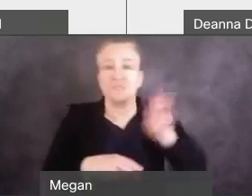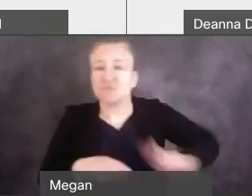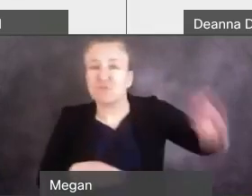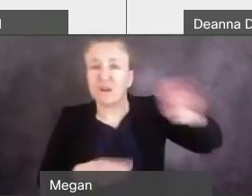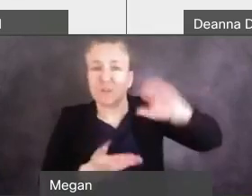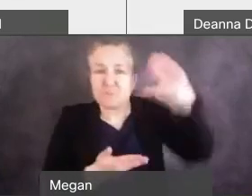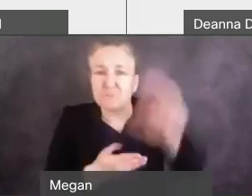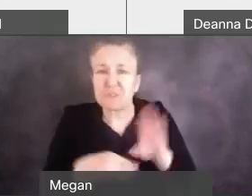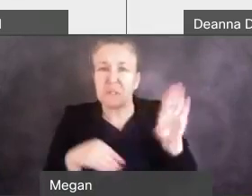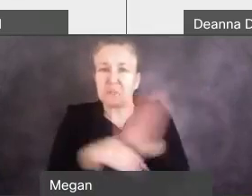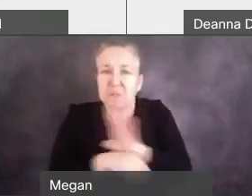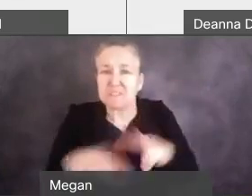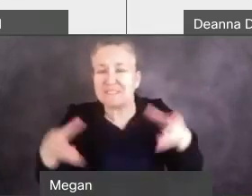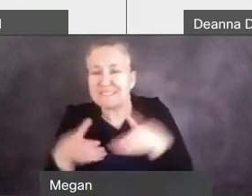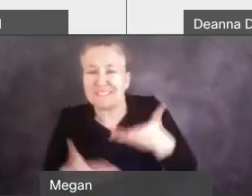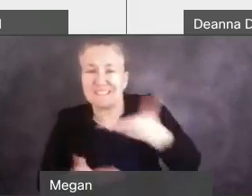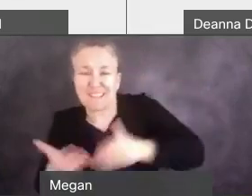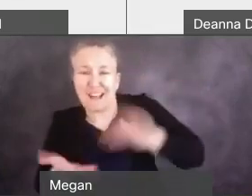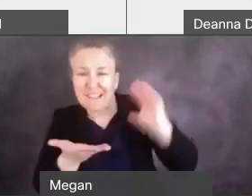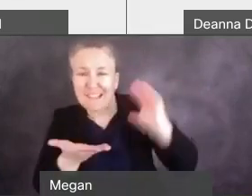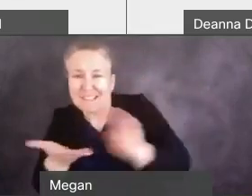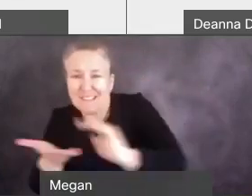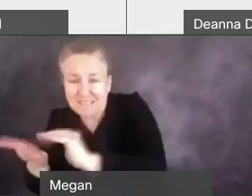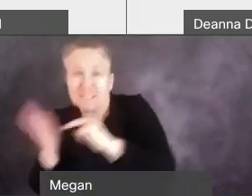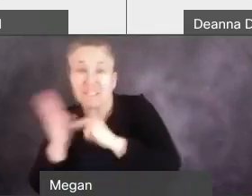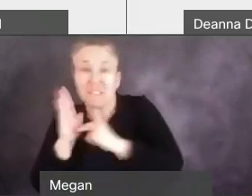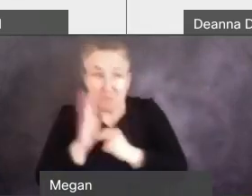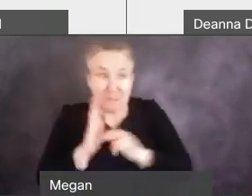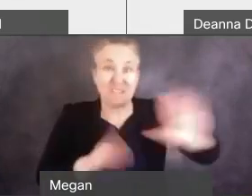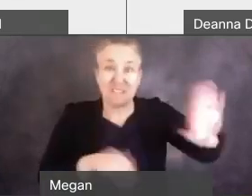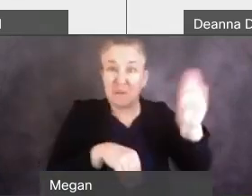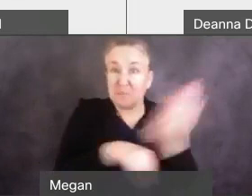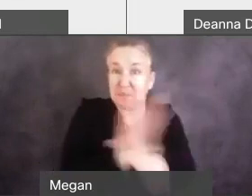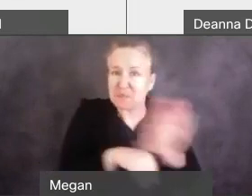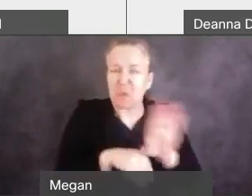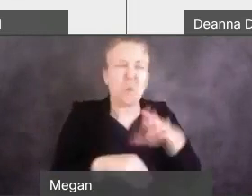and social and gatherings that the hospitality industry has been one of the hardest hit sectors